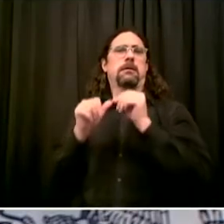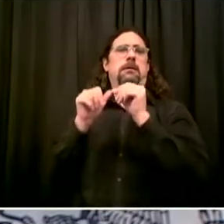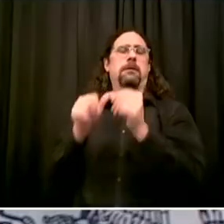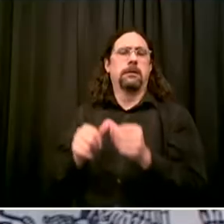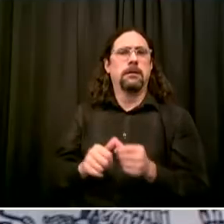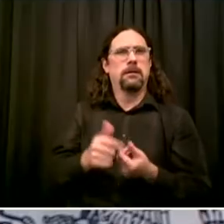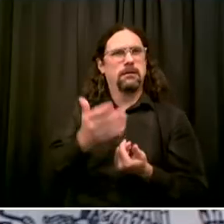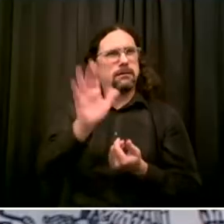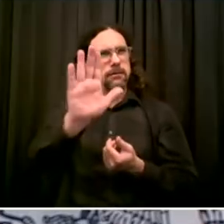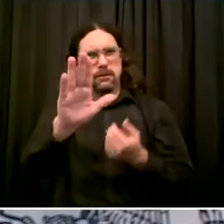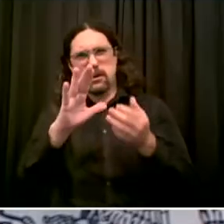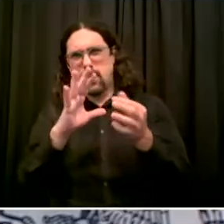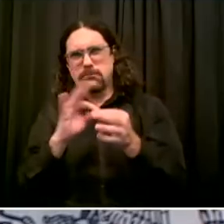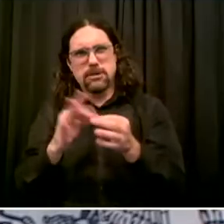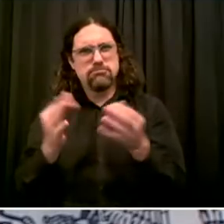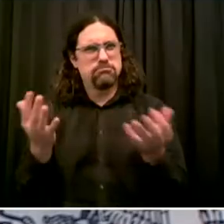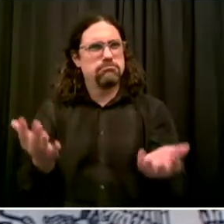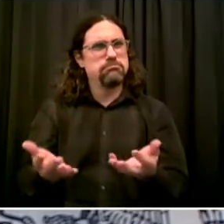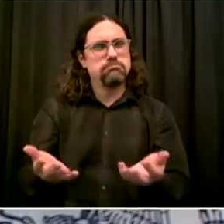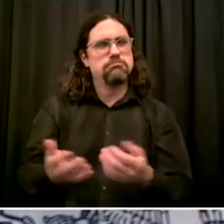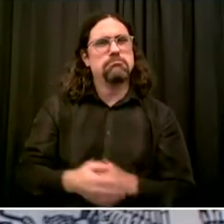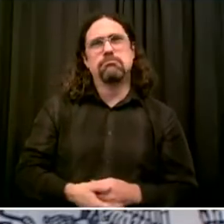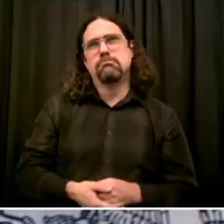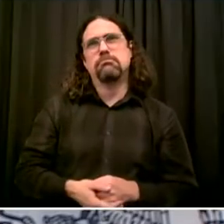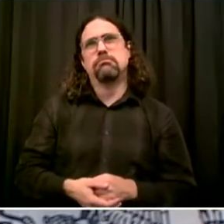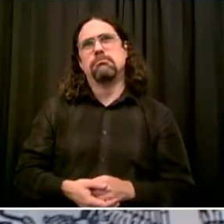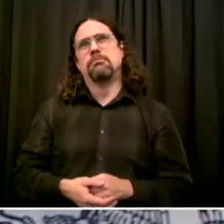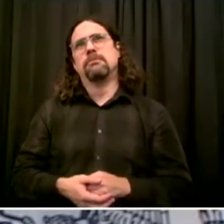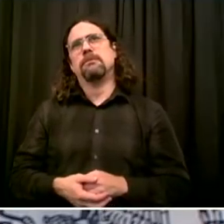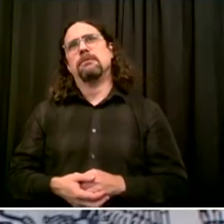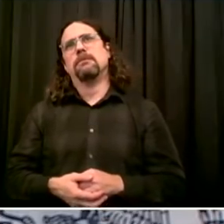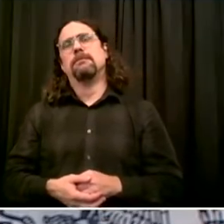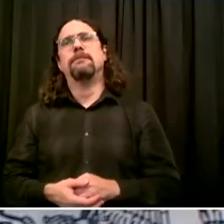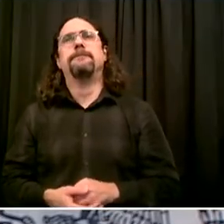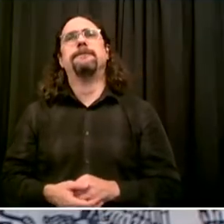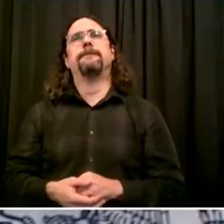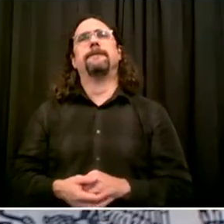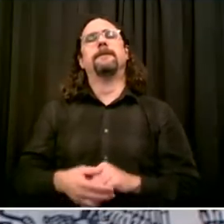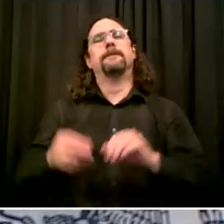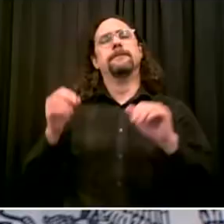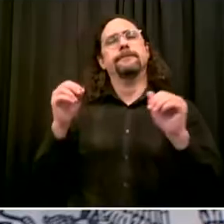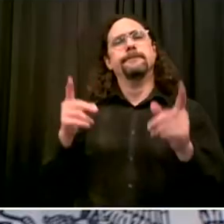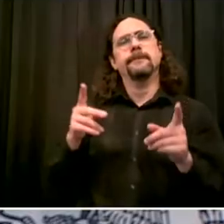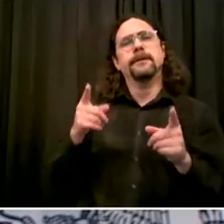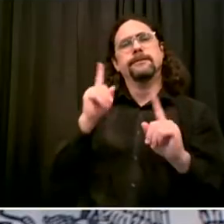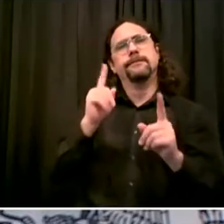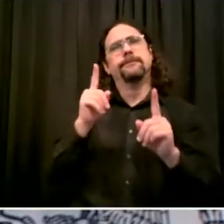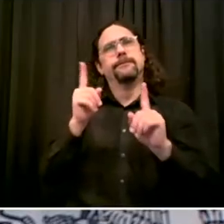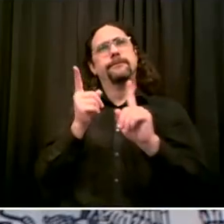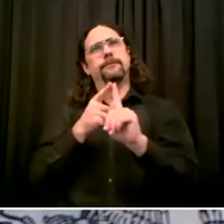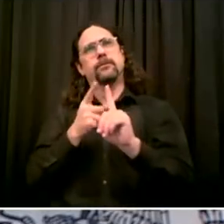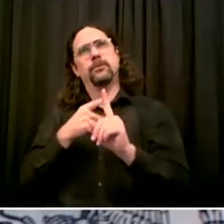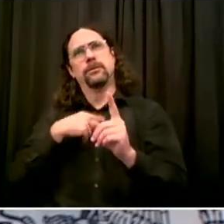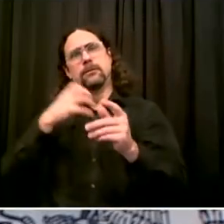CITY. > >LOK OIT'S AN IMPORTANT ESQUTI. ON RIGHT NOW, THE MOST IMMEDIATE POINT IS, A LOT